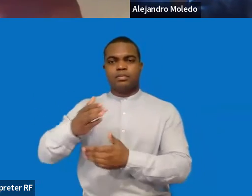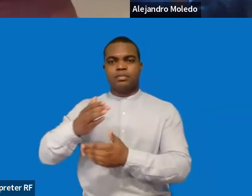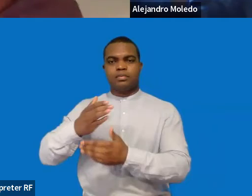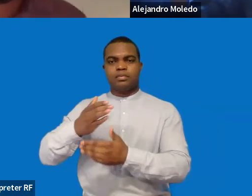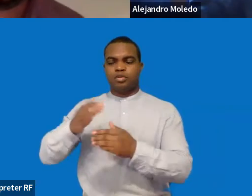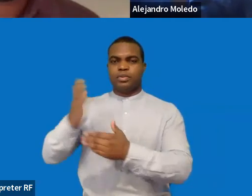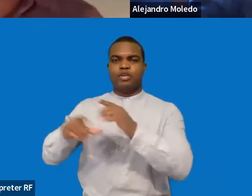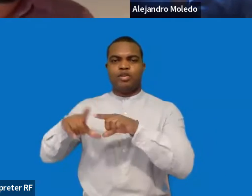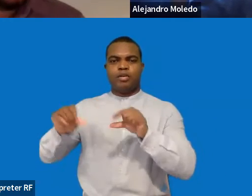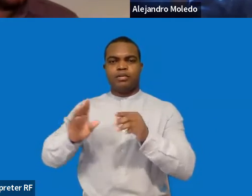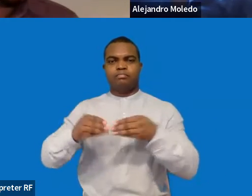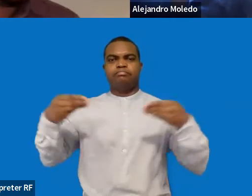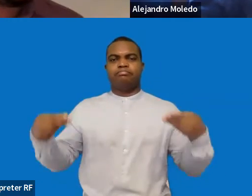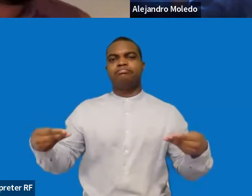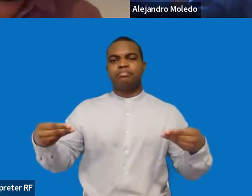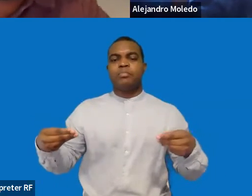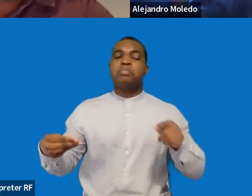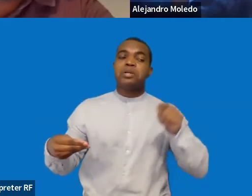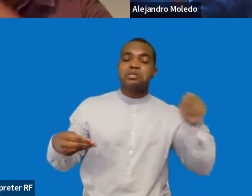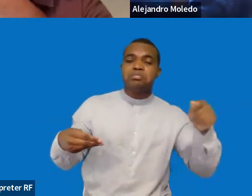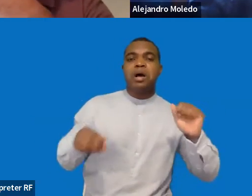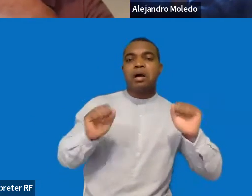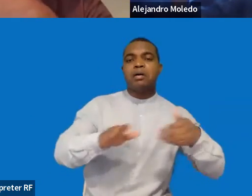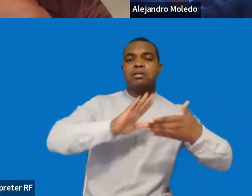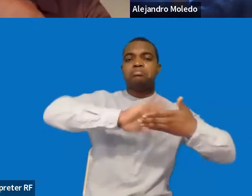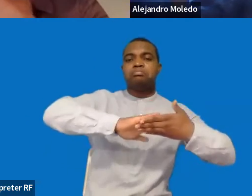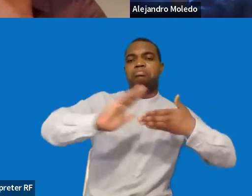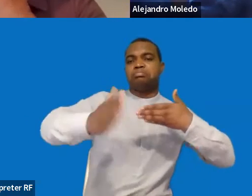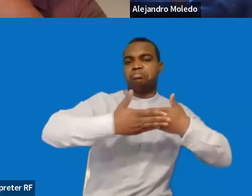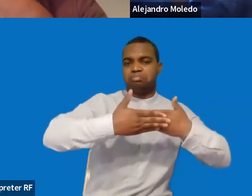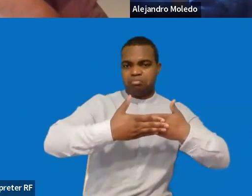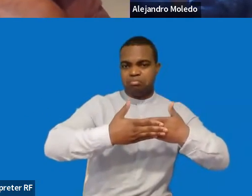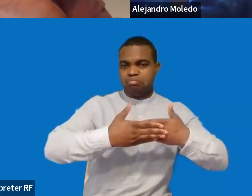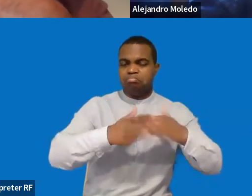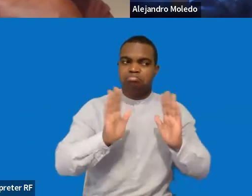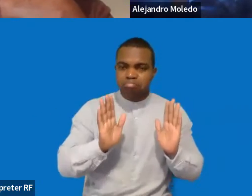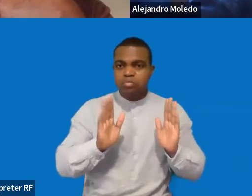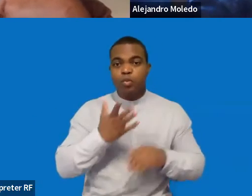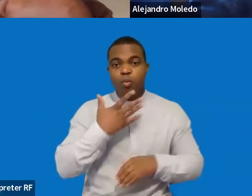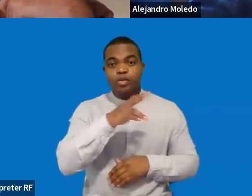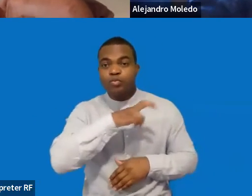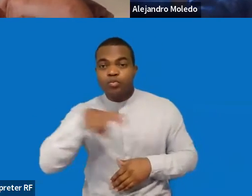that the proposal allows for digital capabilities. So we will have a physical card,